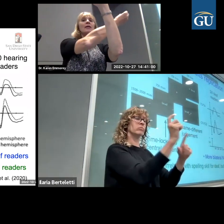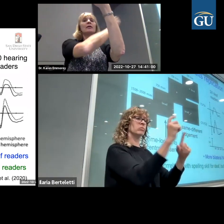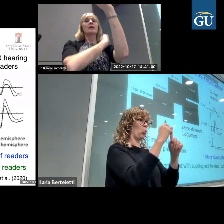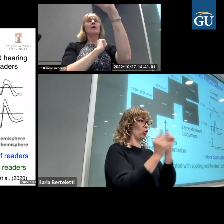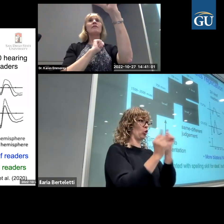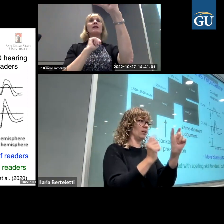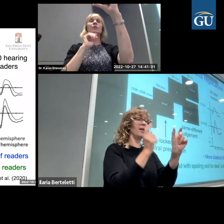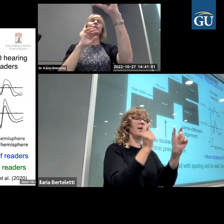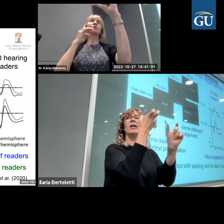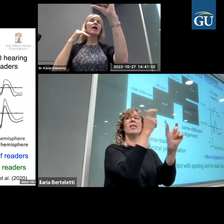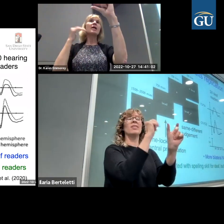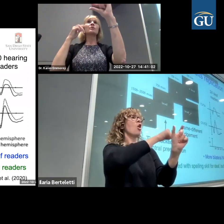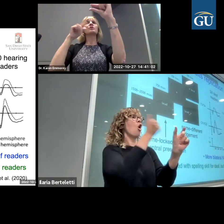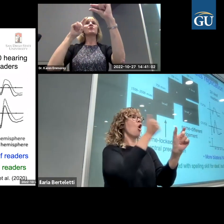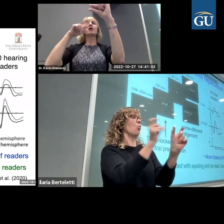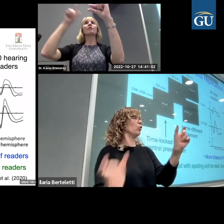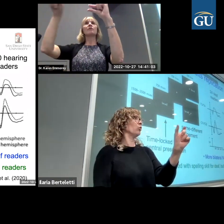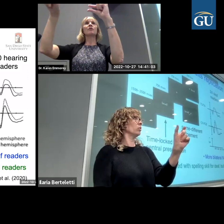Um! And what we found